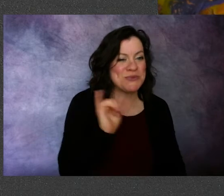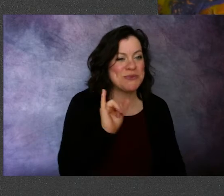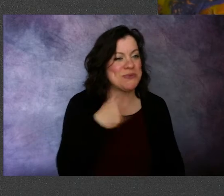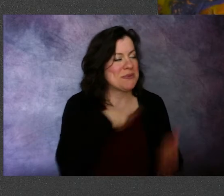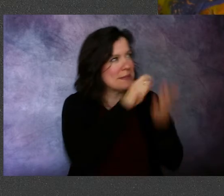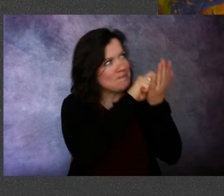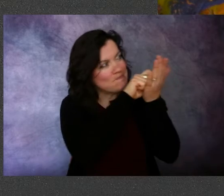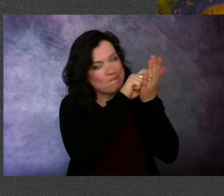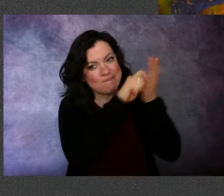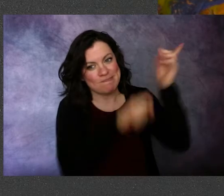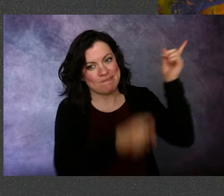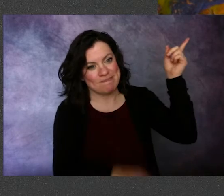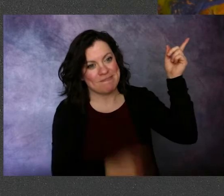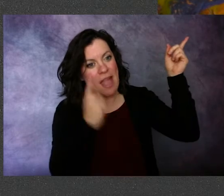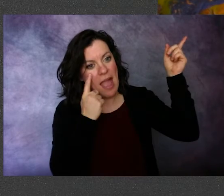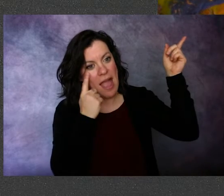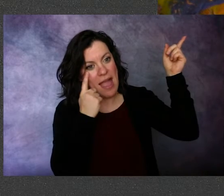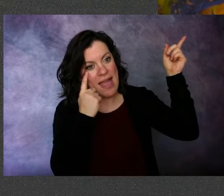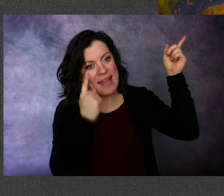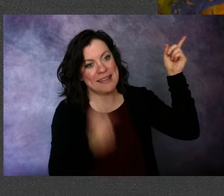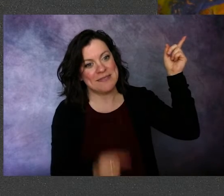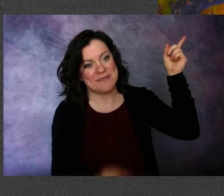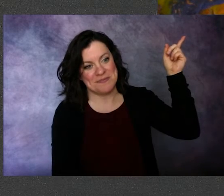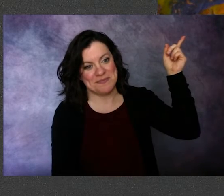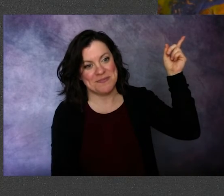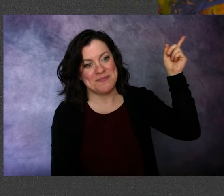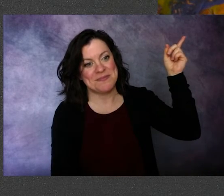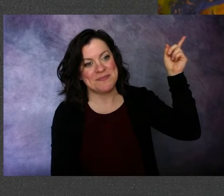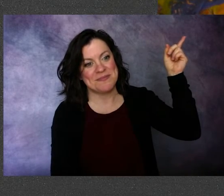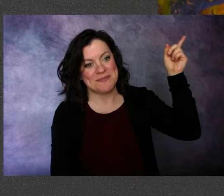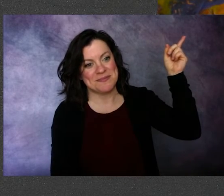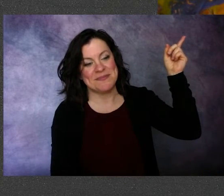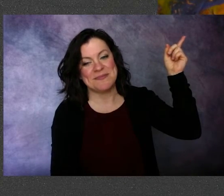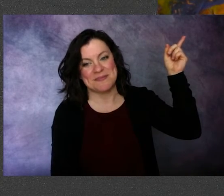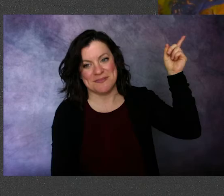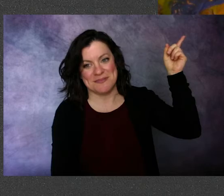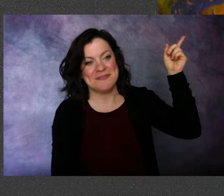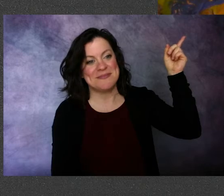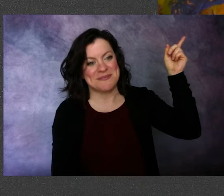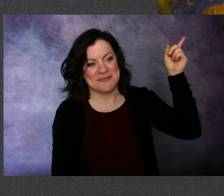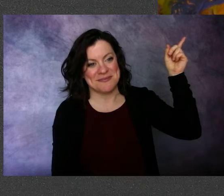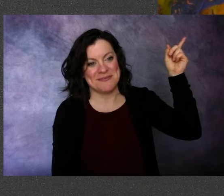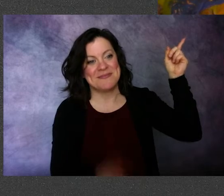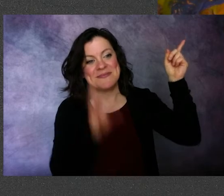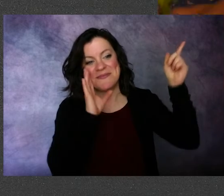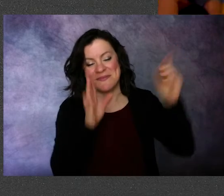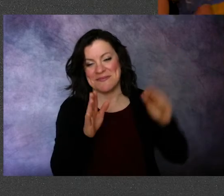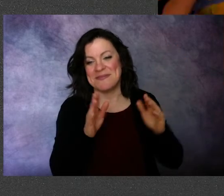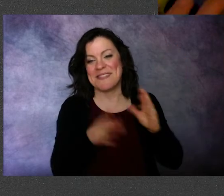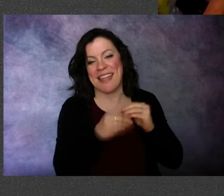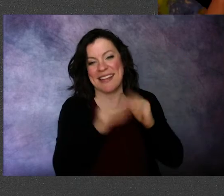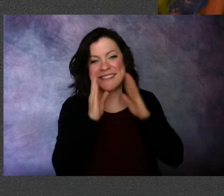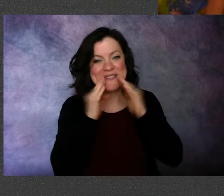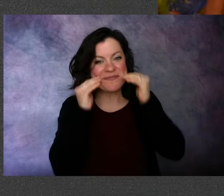Maybe I'll give my guy a little eyeball, and maybe a little smile. Maybe he has scales.